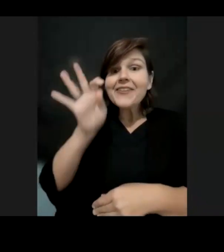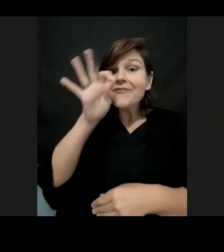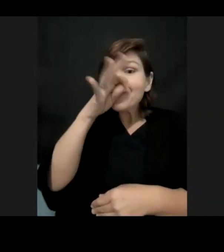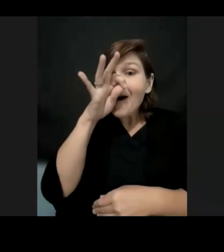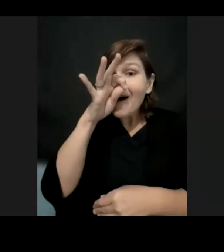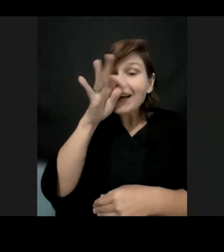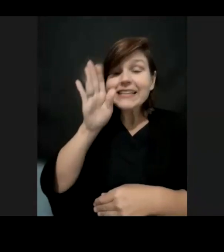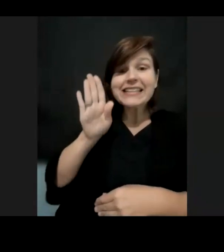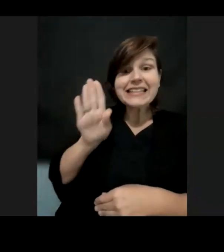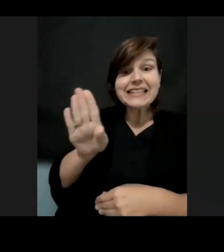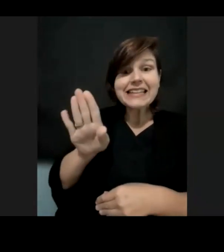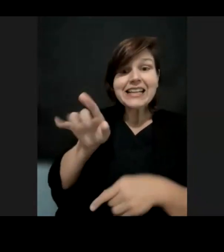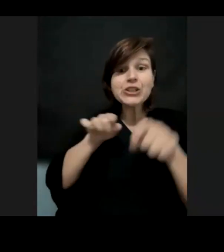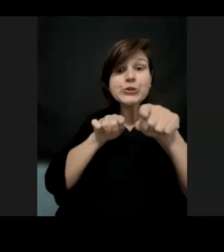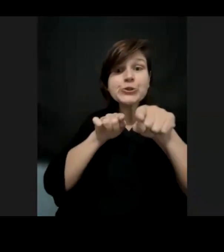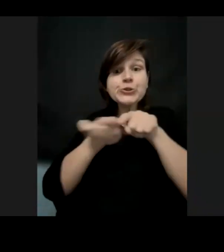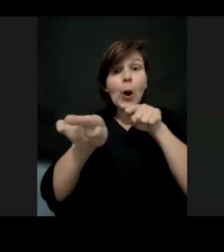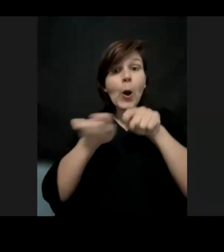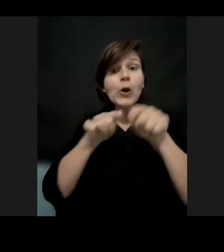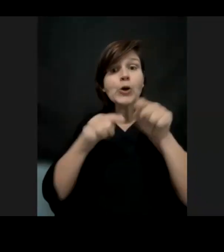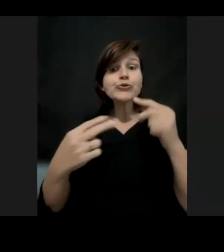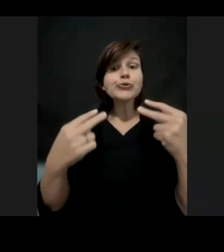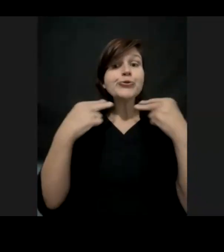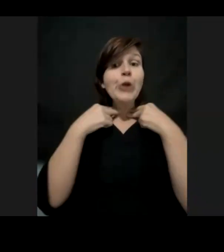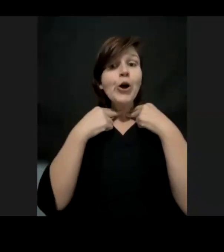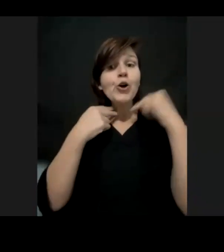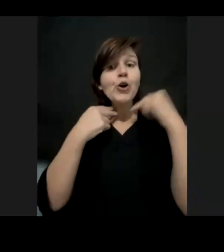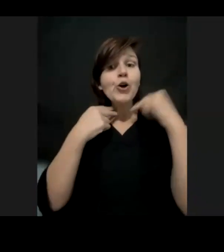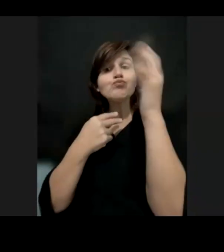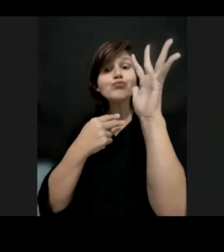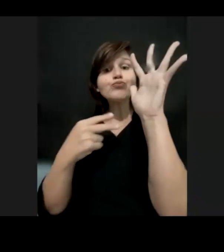They're cozy, bright, and colorful for all the world to see.